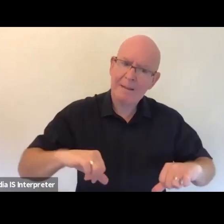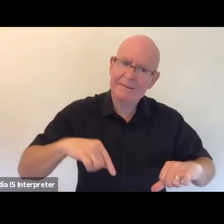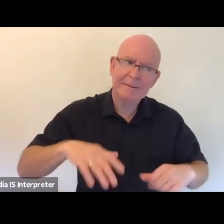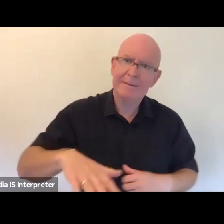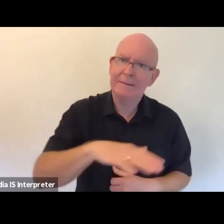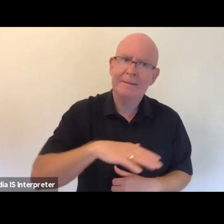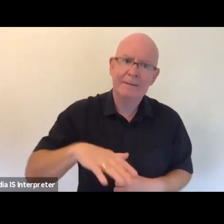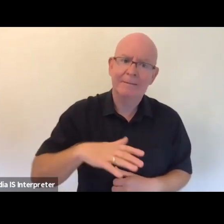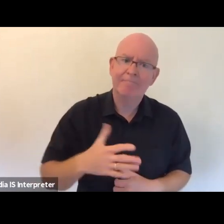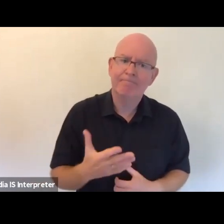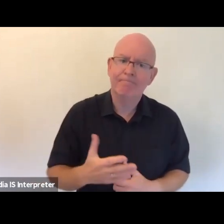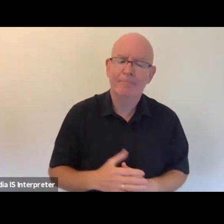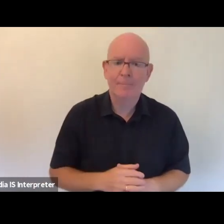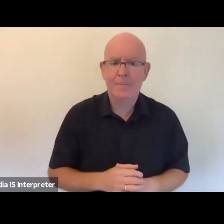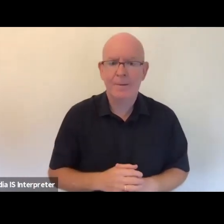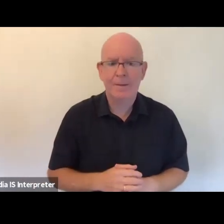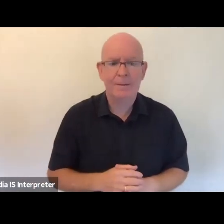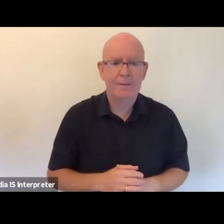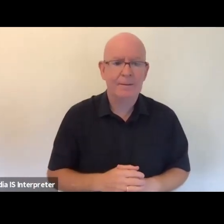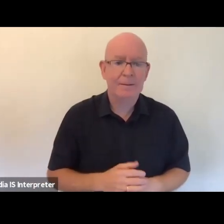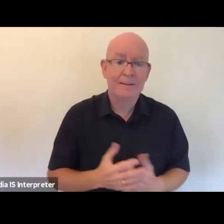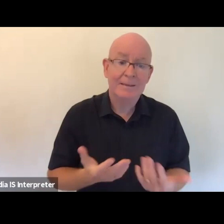if anyone is getting five hundred salary